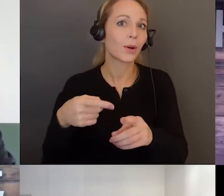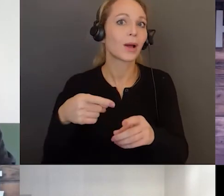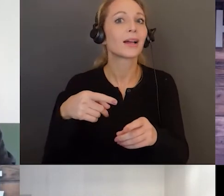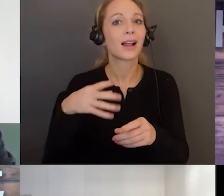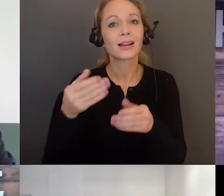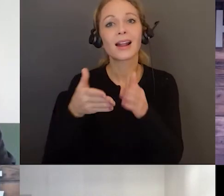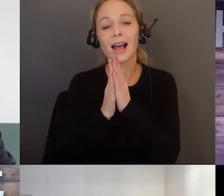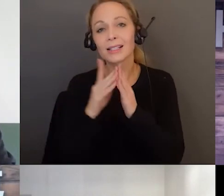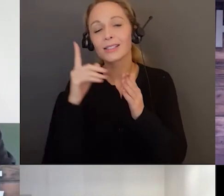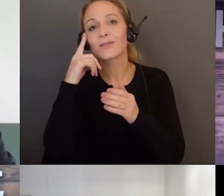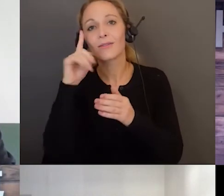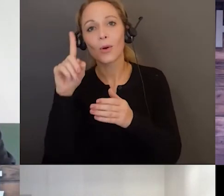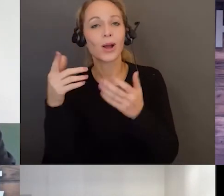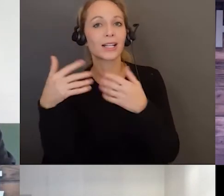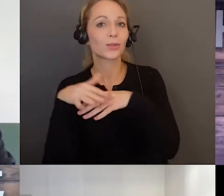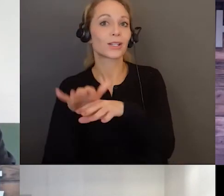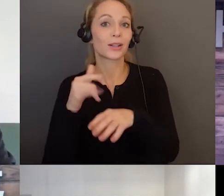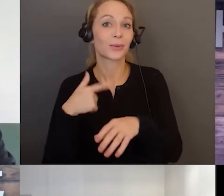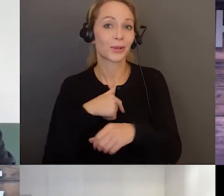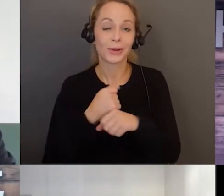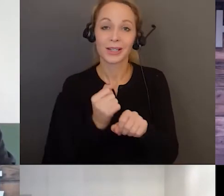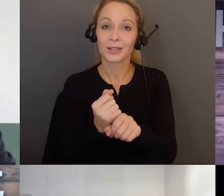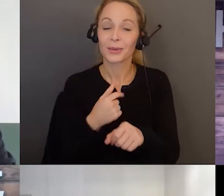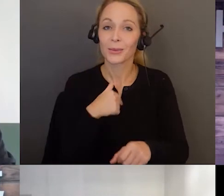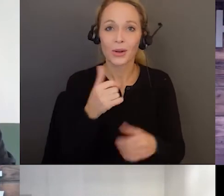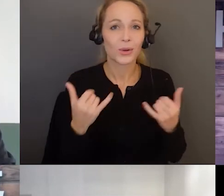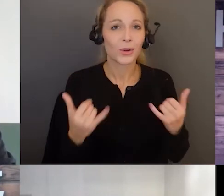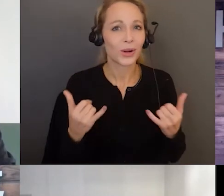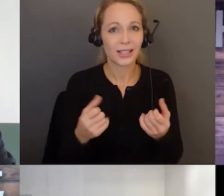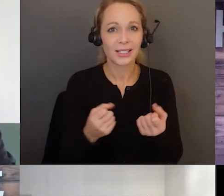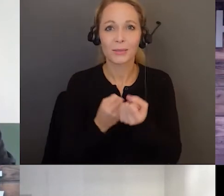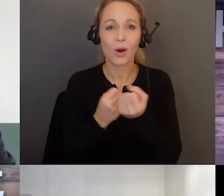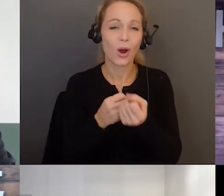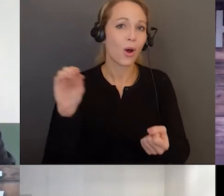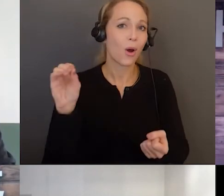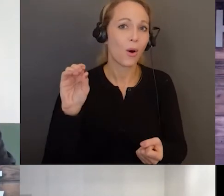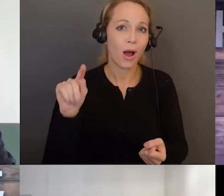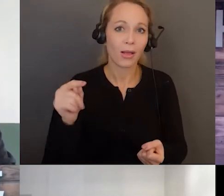INTEGRATIONS YOU'RE CREATING. WE DON'T CURRENTLY SUPPORT THAT ON THAT END POINT, BUT